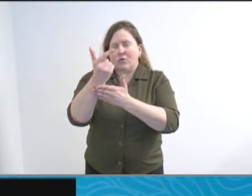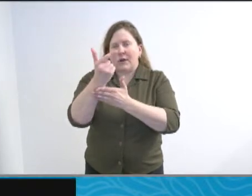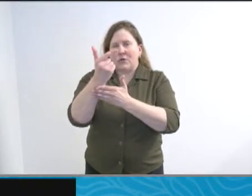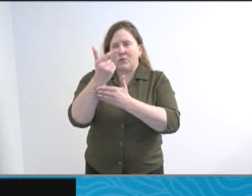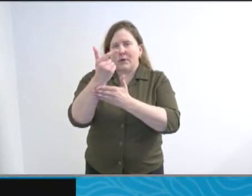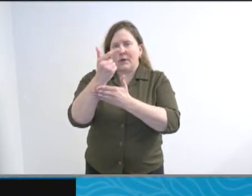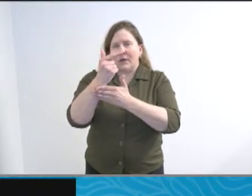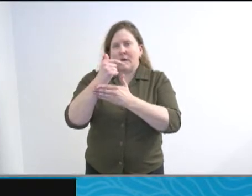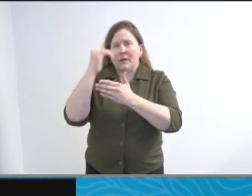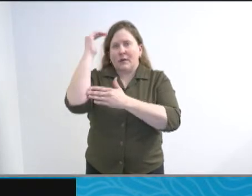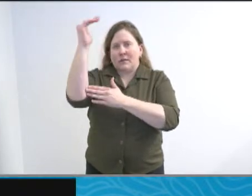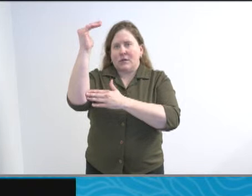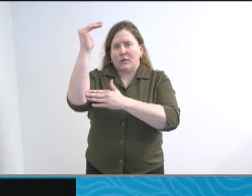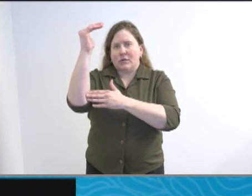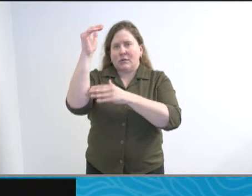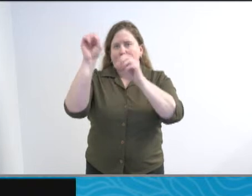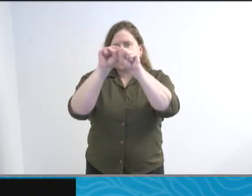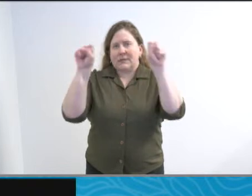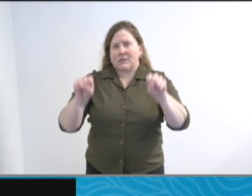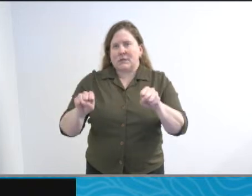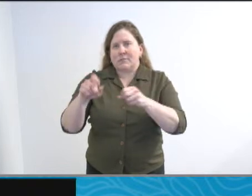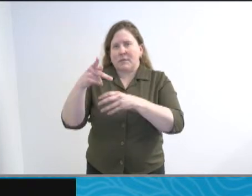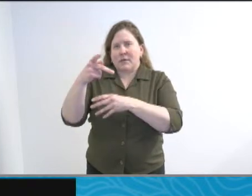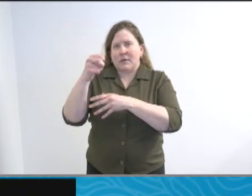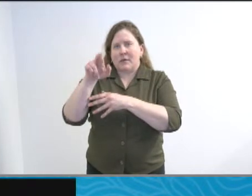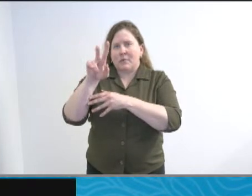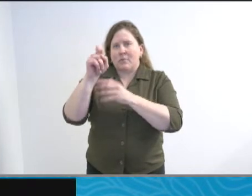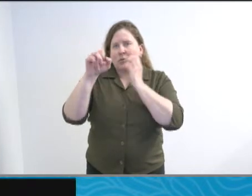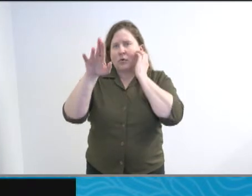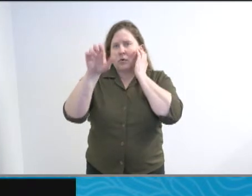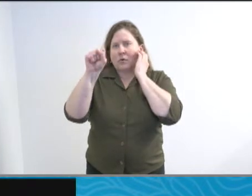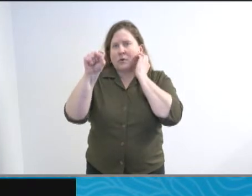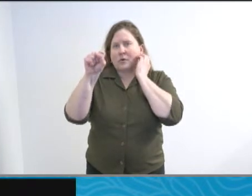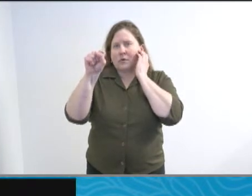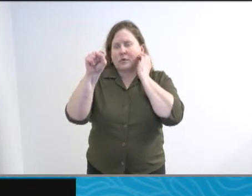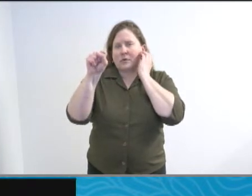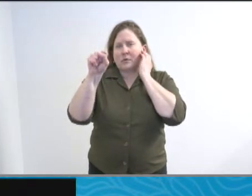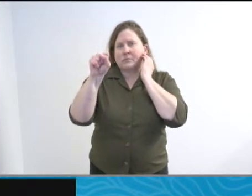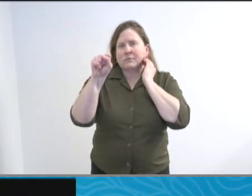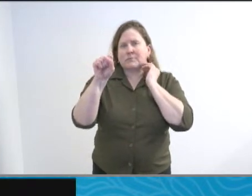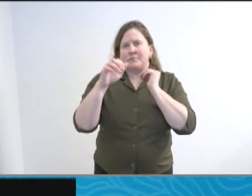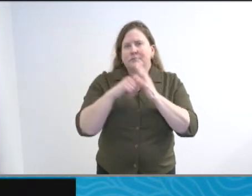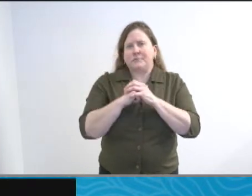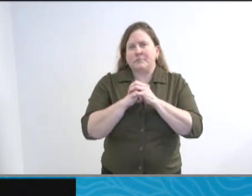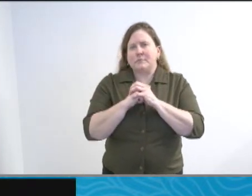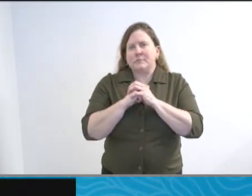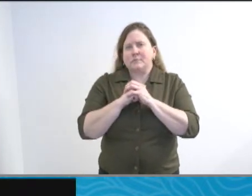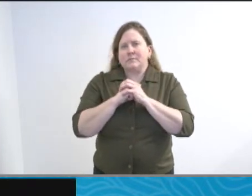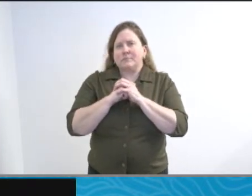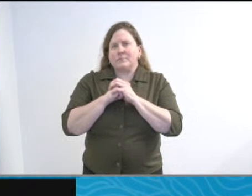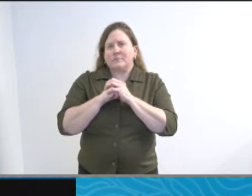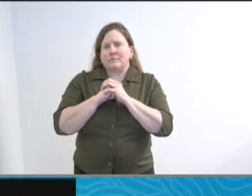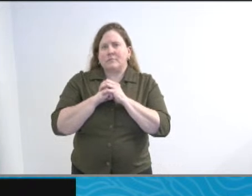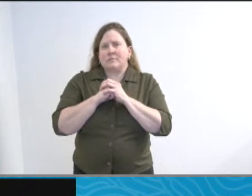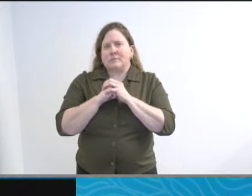On the right hand side, you see that student outcome goals. So what's the alignment with goals and initiatives? What we're gonna flash up there in a moment